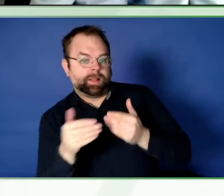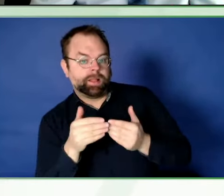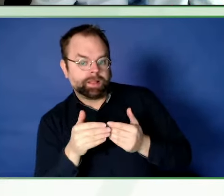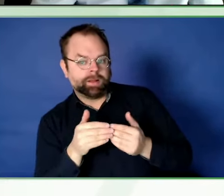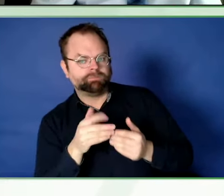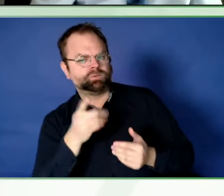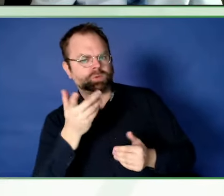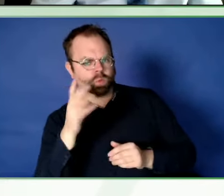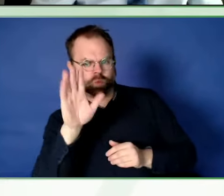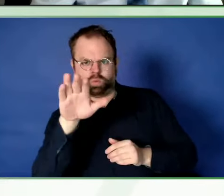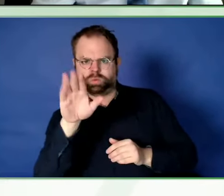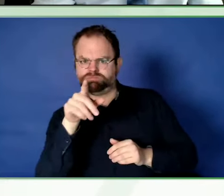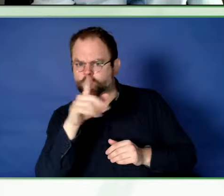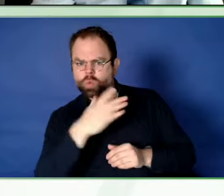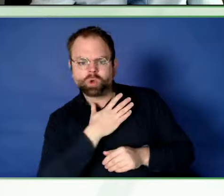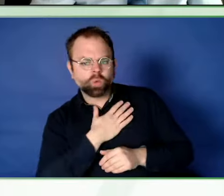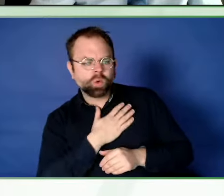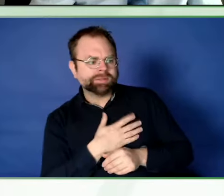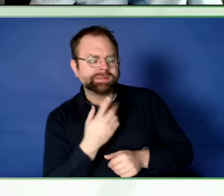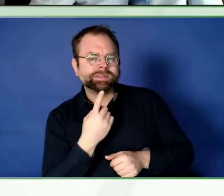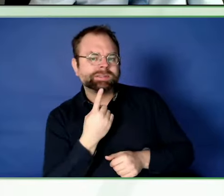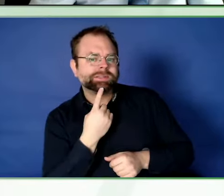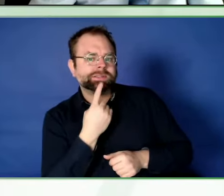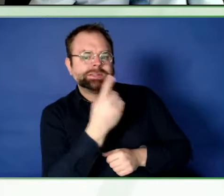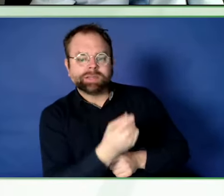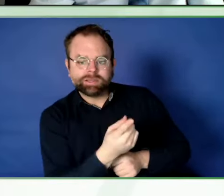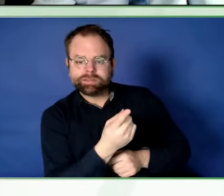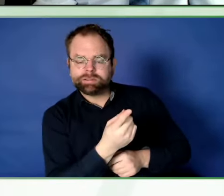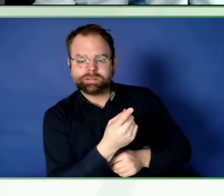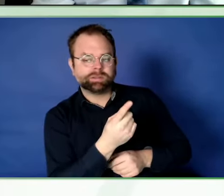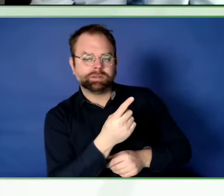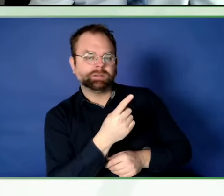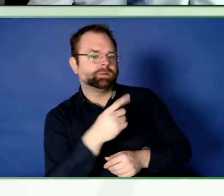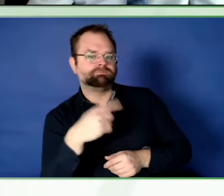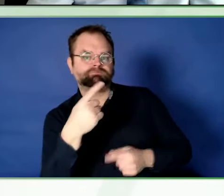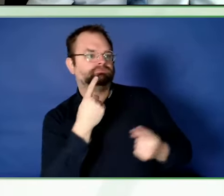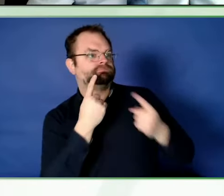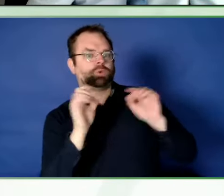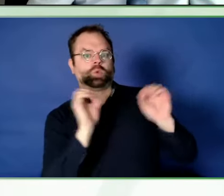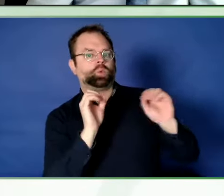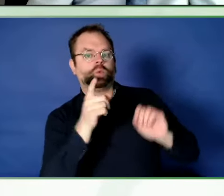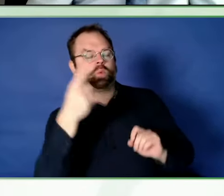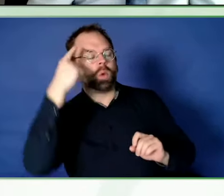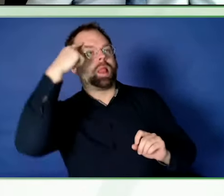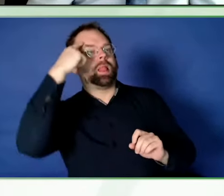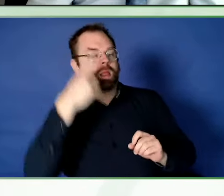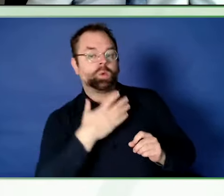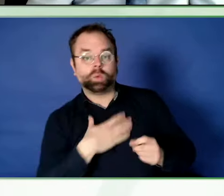Yes.